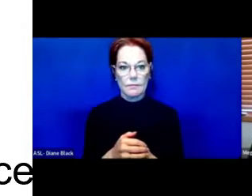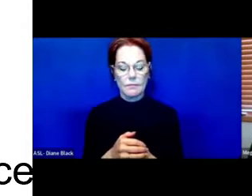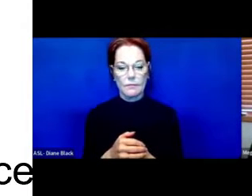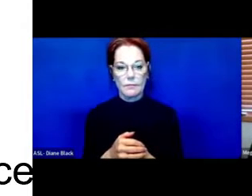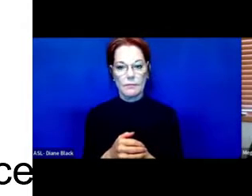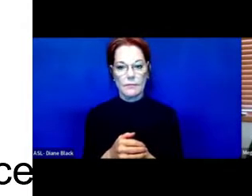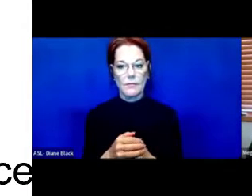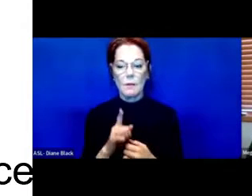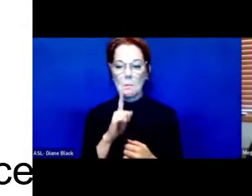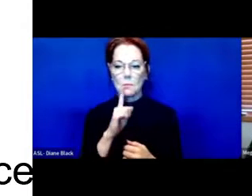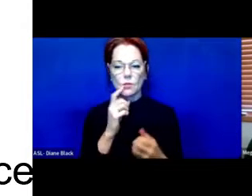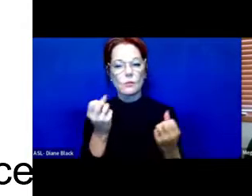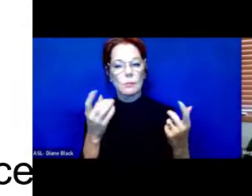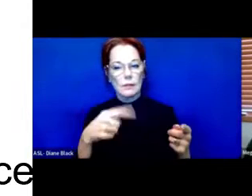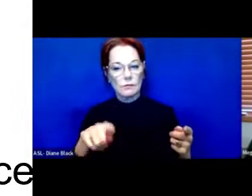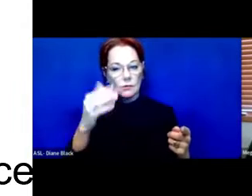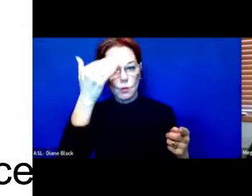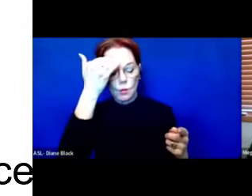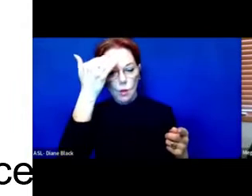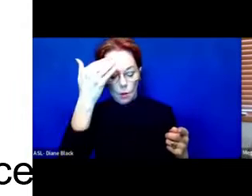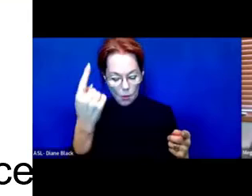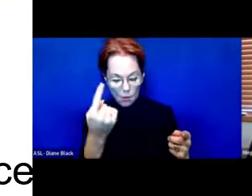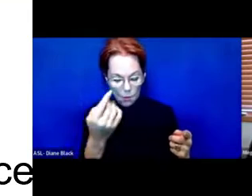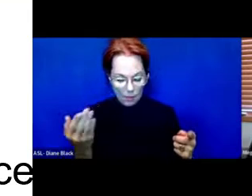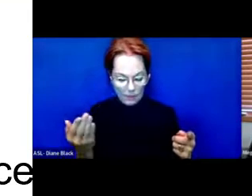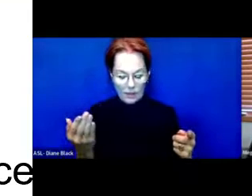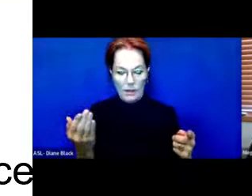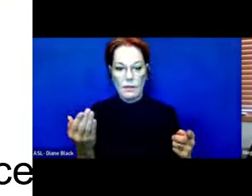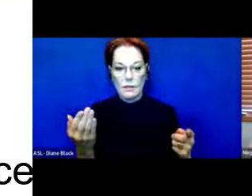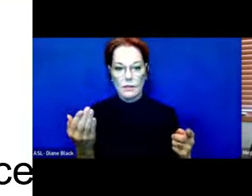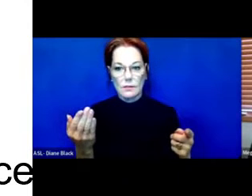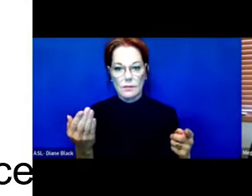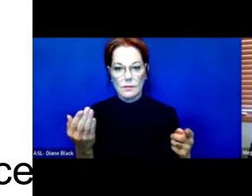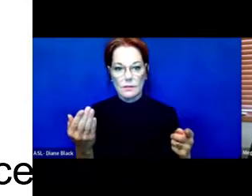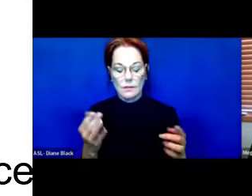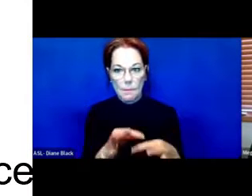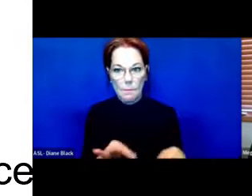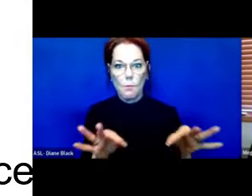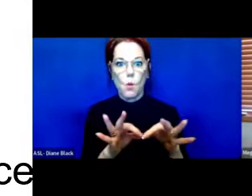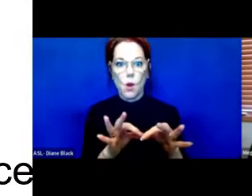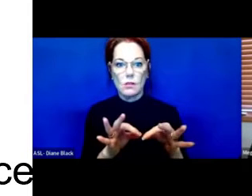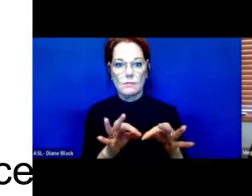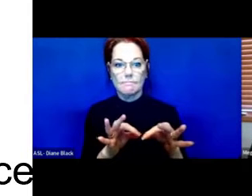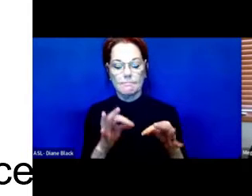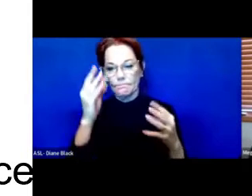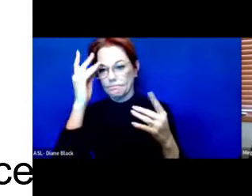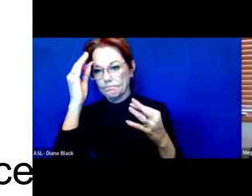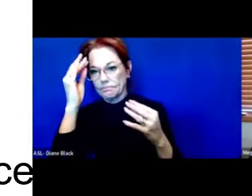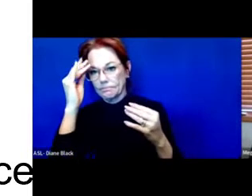call know, one of the things that really is important, I think for us to be thinking about when we start talking about this topic is just the